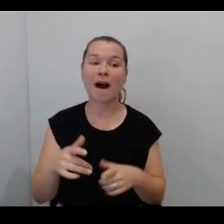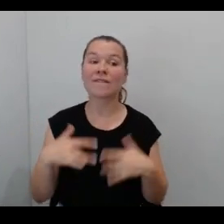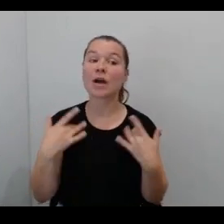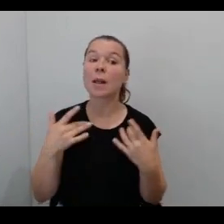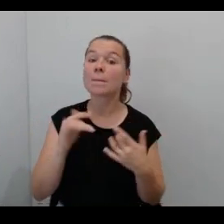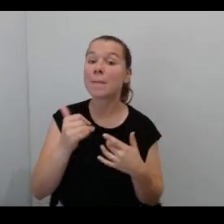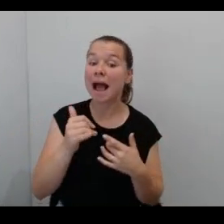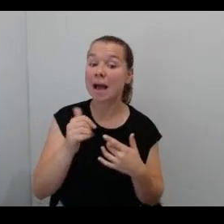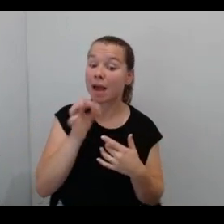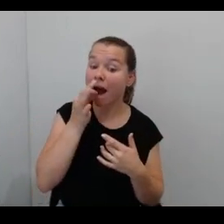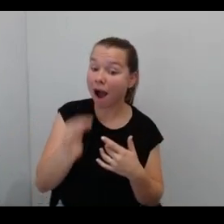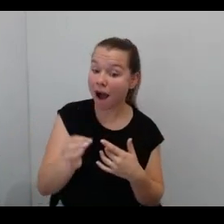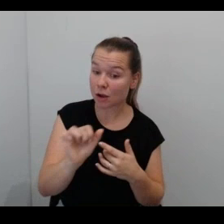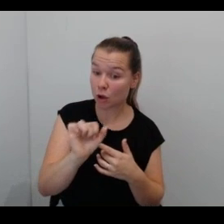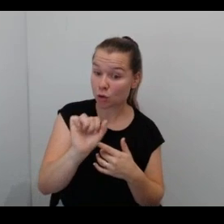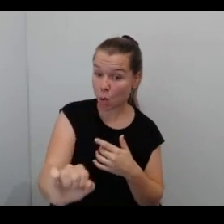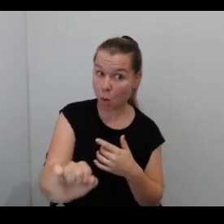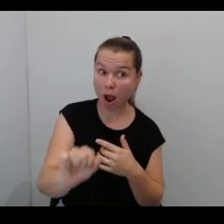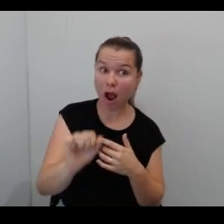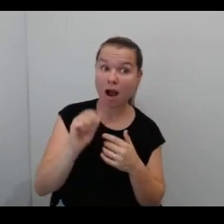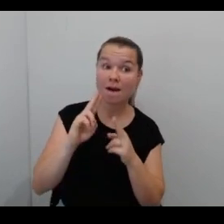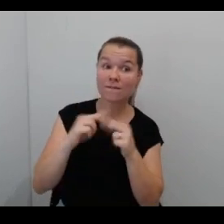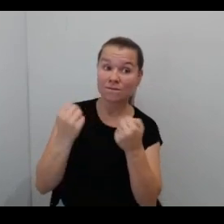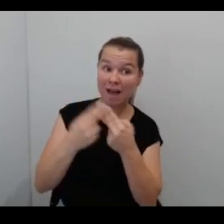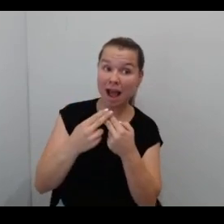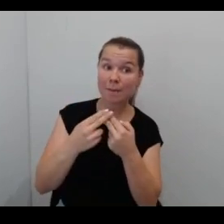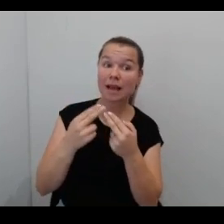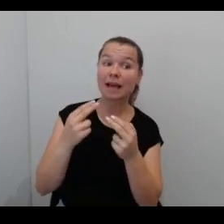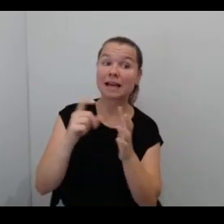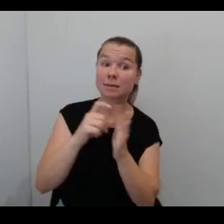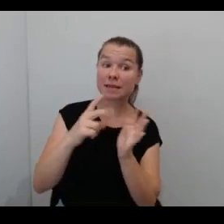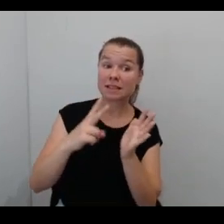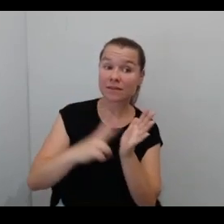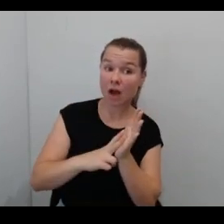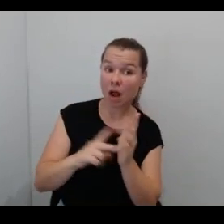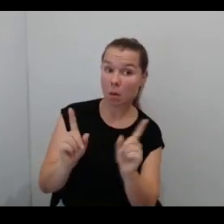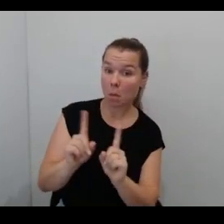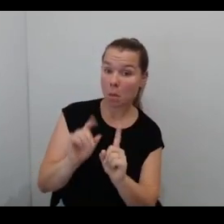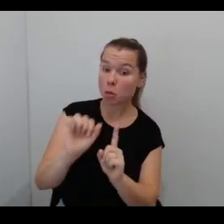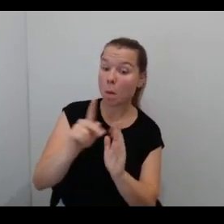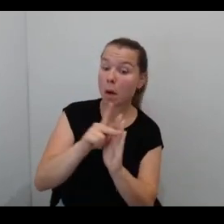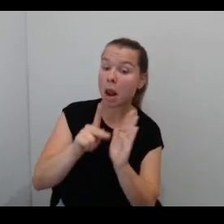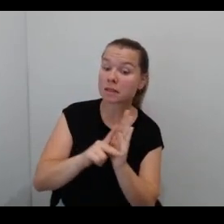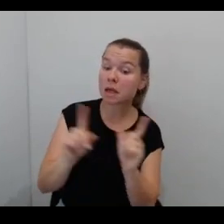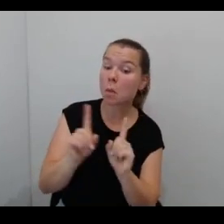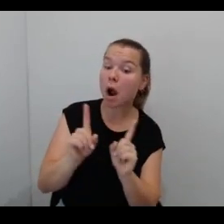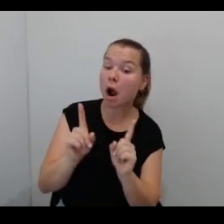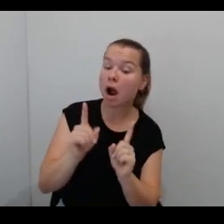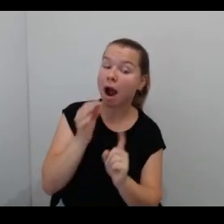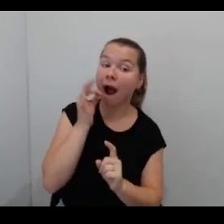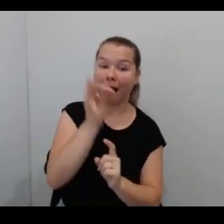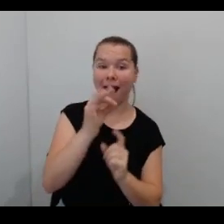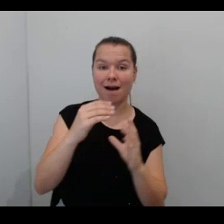and domestic violence policy and just see what they say because there's a lot of the